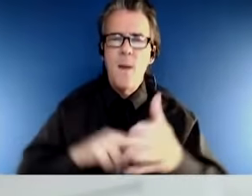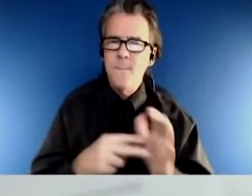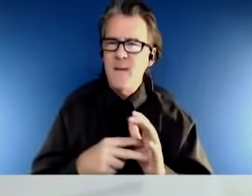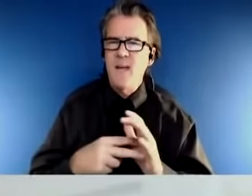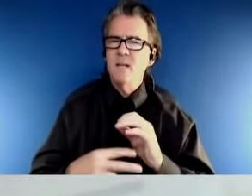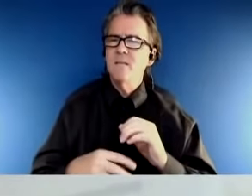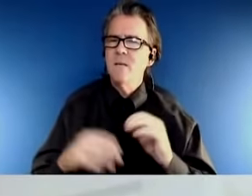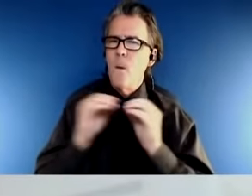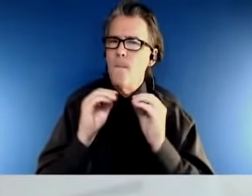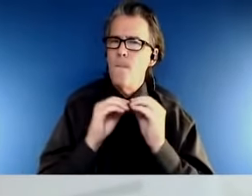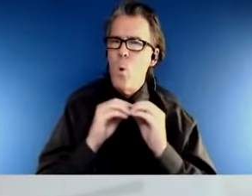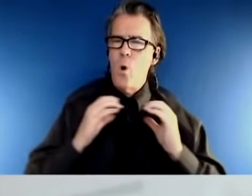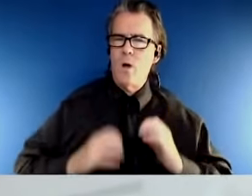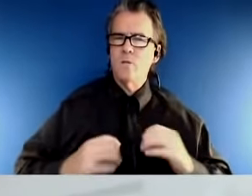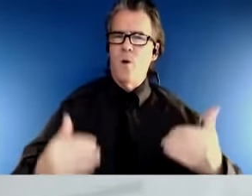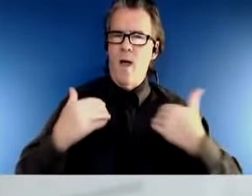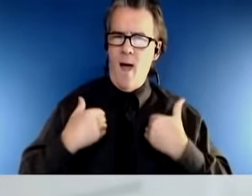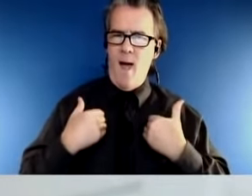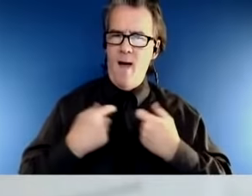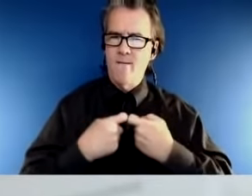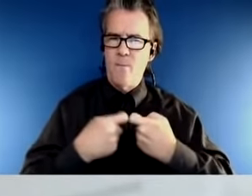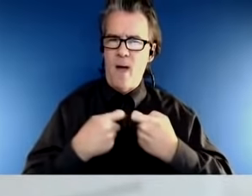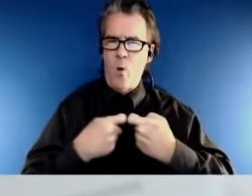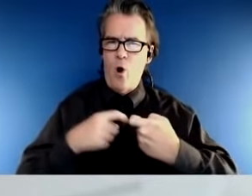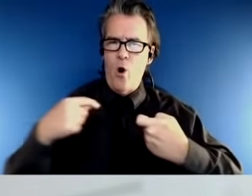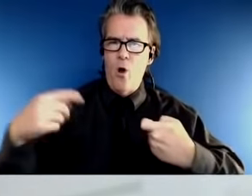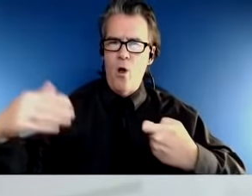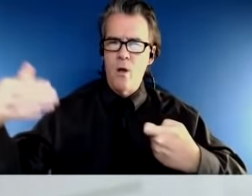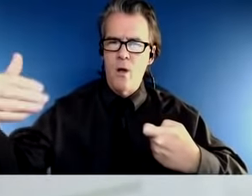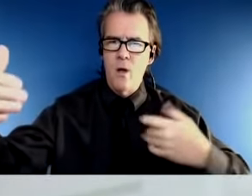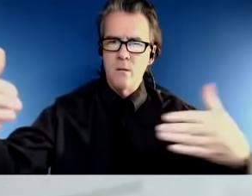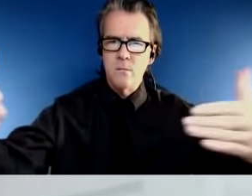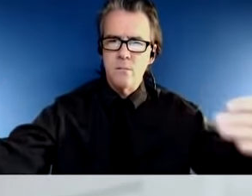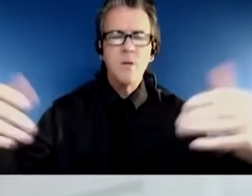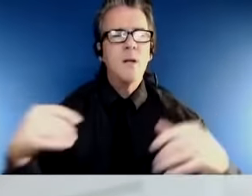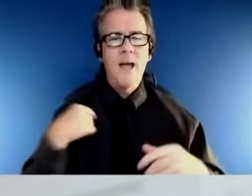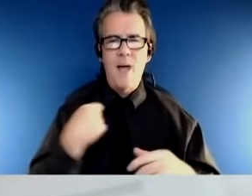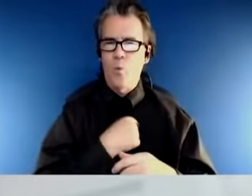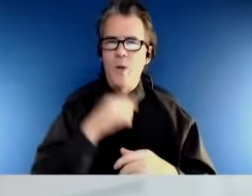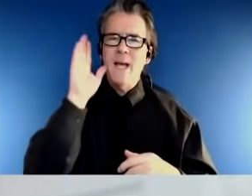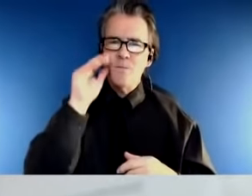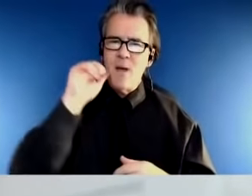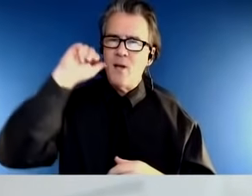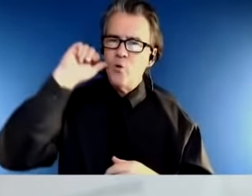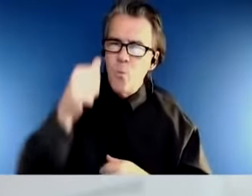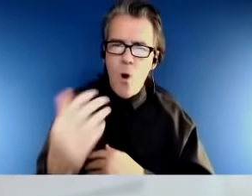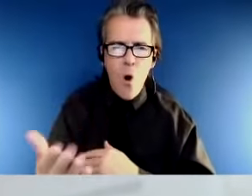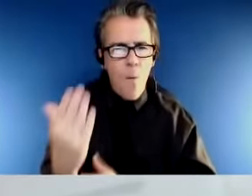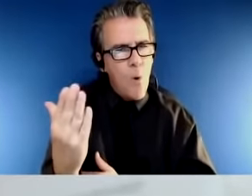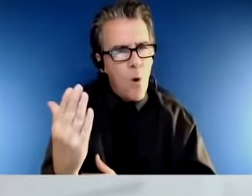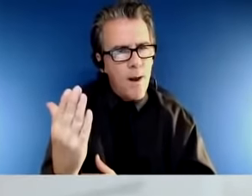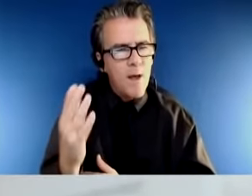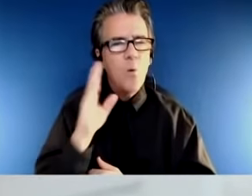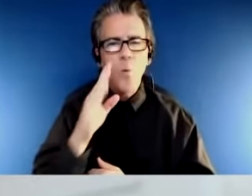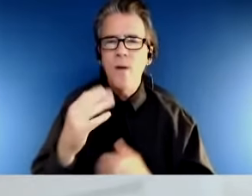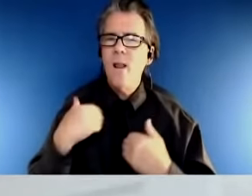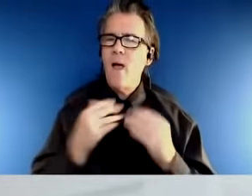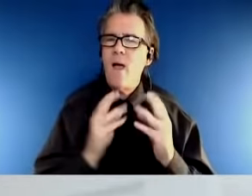and the reporters who joined us on the call. I want to remind everybody that a PSPS is really a tool of last resort that we use